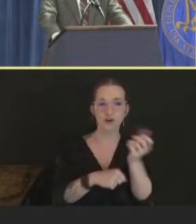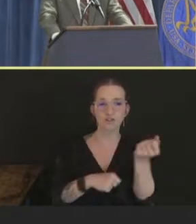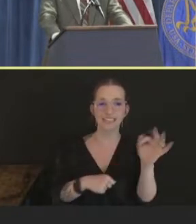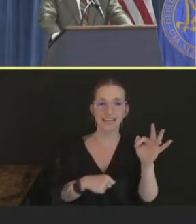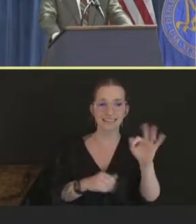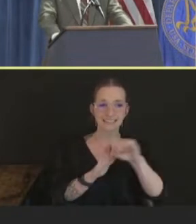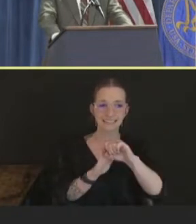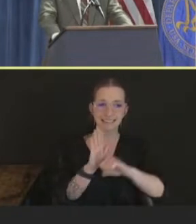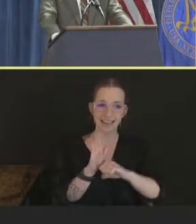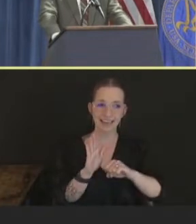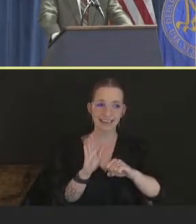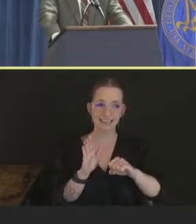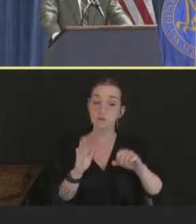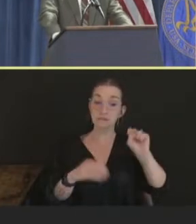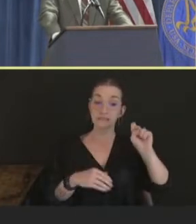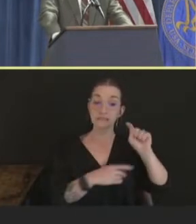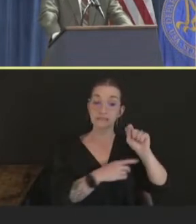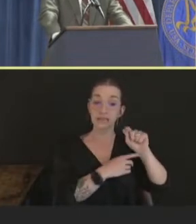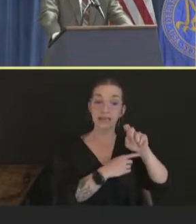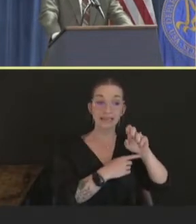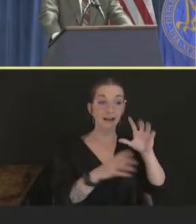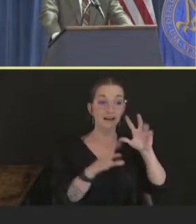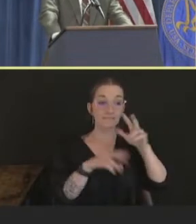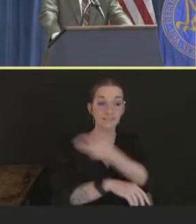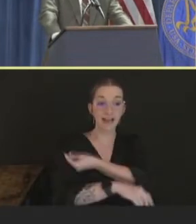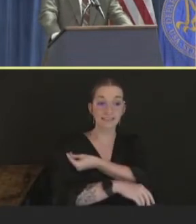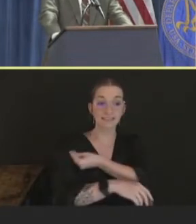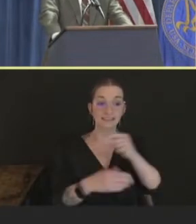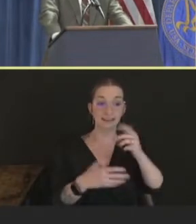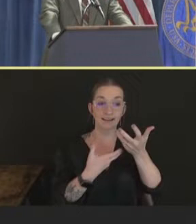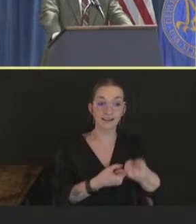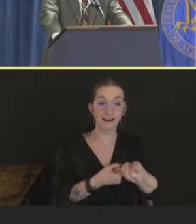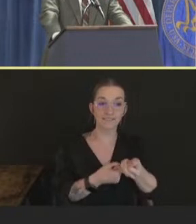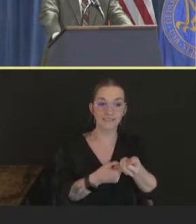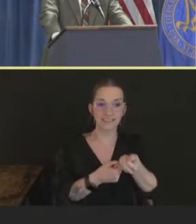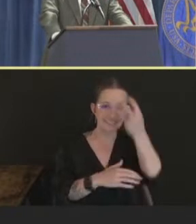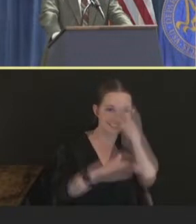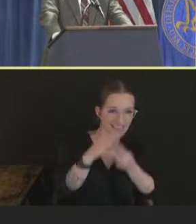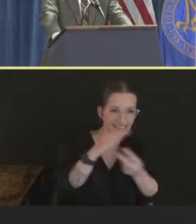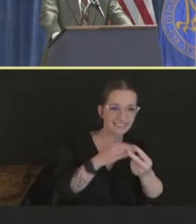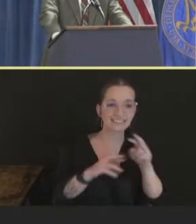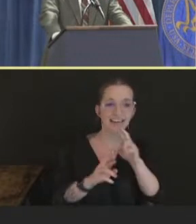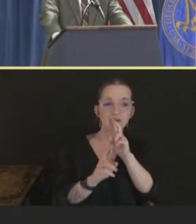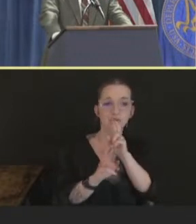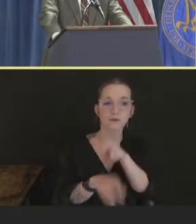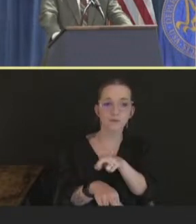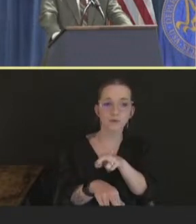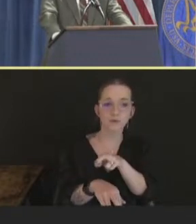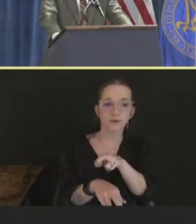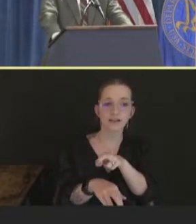confidence insights report that should be evaluated with internal and external stakeholders.